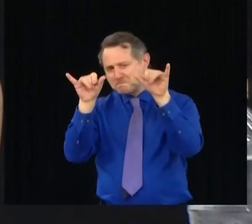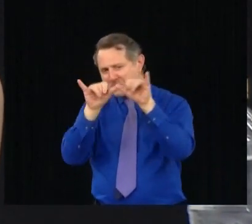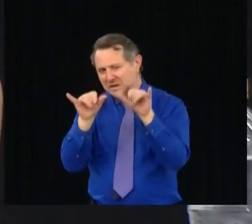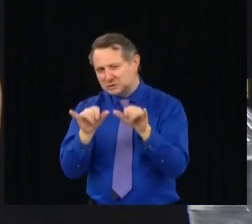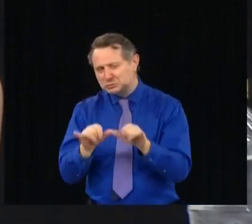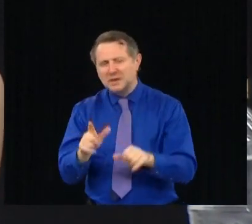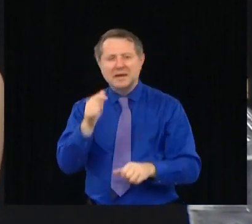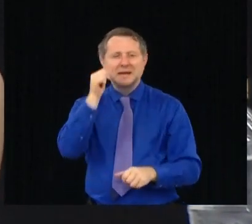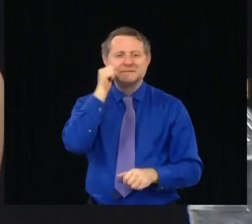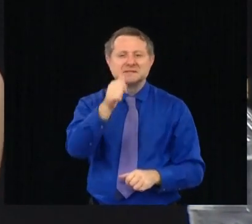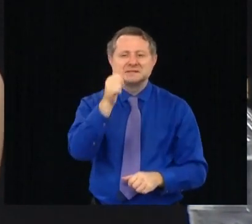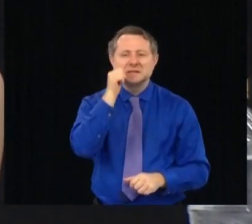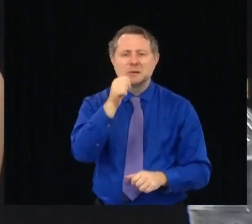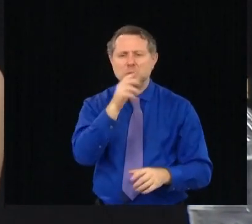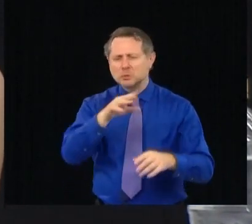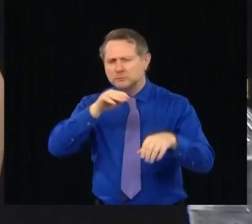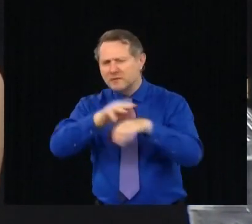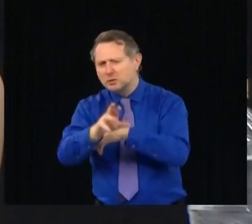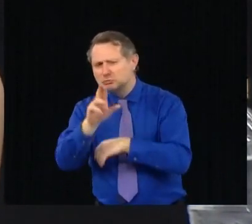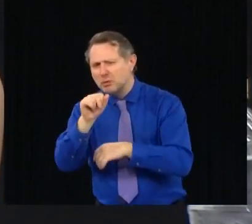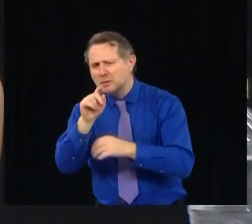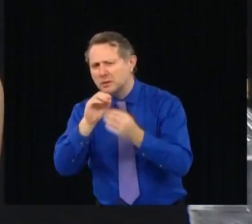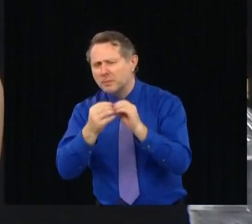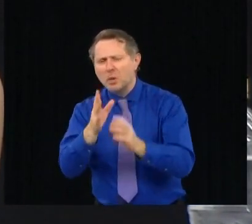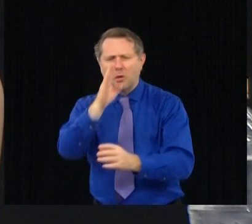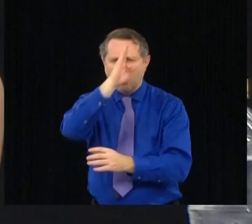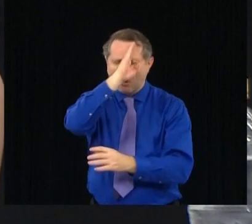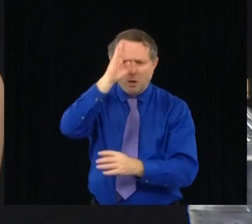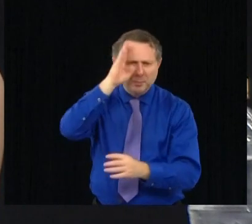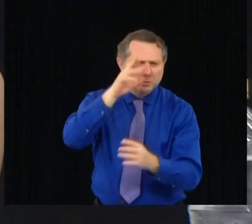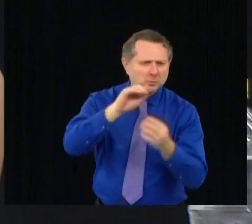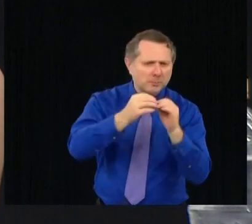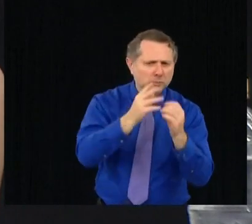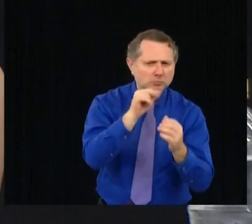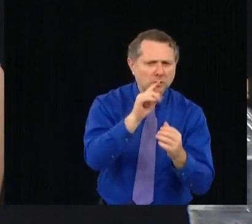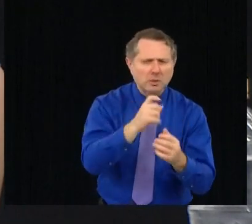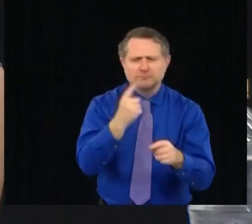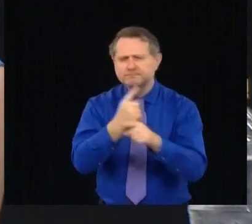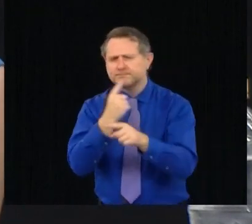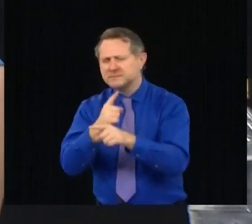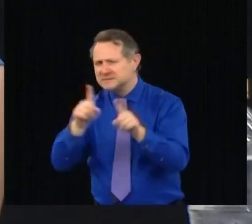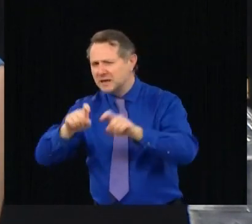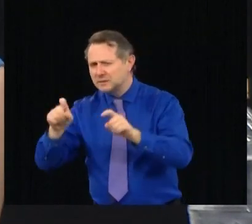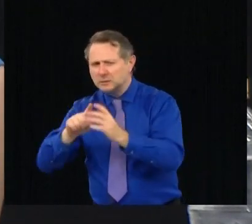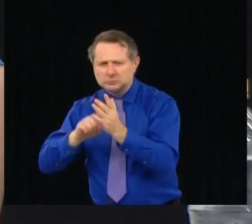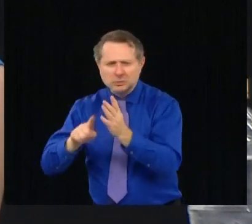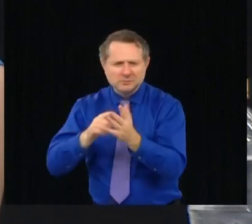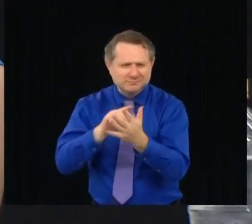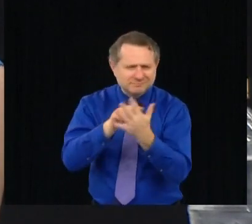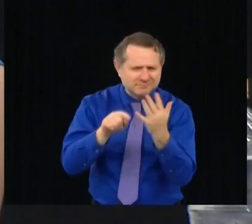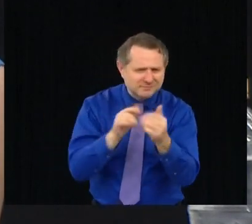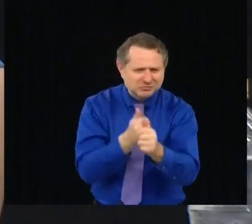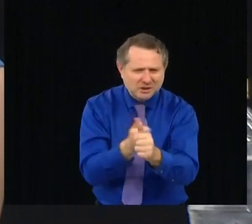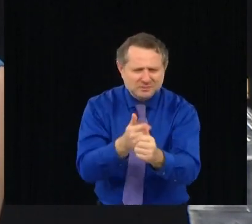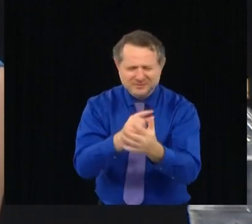THIS IS WHY IT'S SO CRITICALLY IMPORTANT THAT WE ARE MEASURING ON A DAILY BASIS THE INFECTION RATE, THE HOSPITALIZATION RATE,